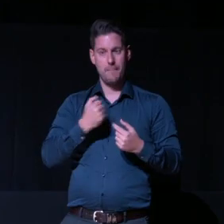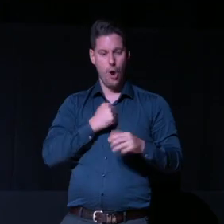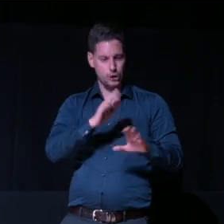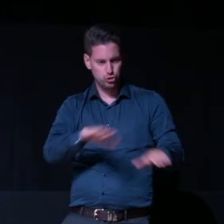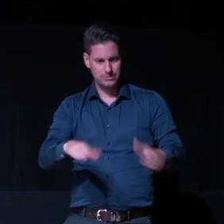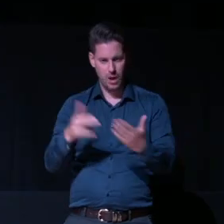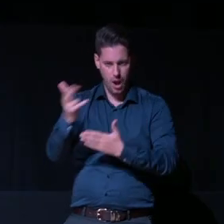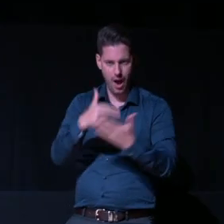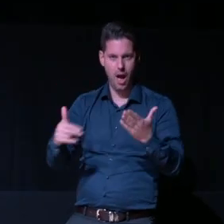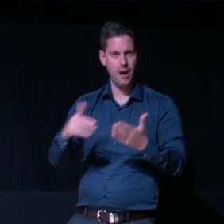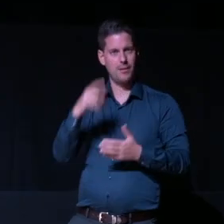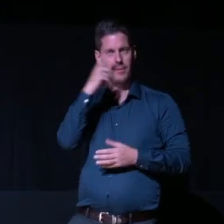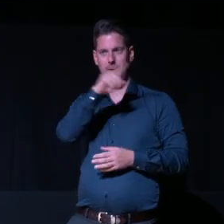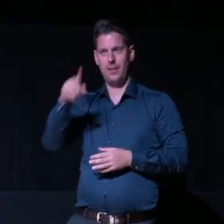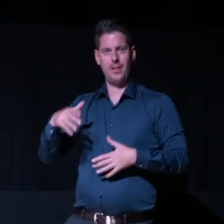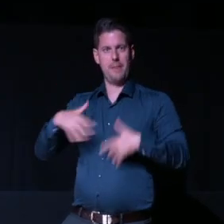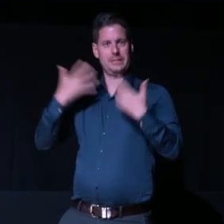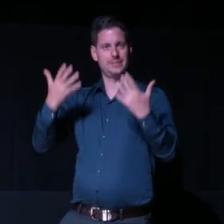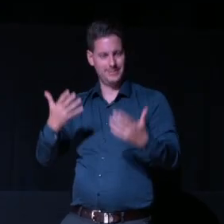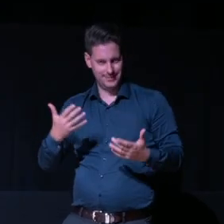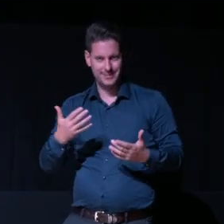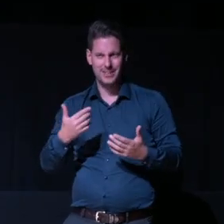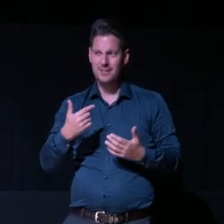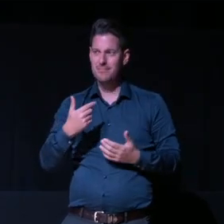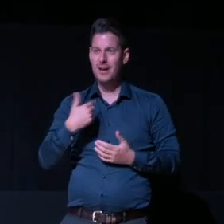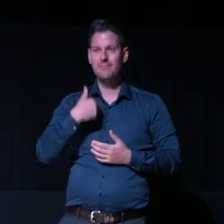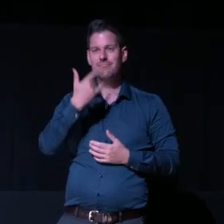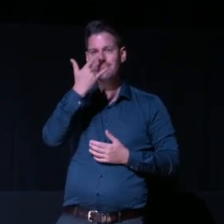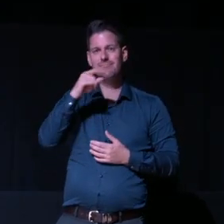we live in the shadow of that appalling witch hunt that happened in this country.